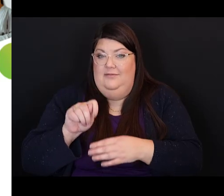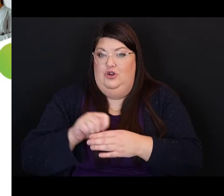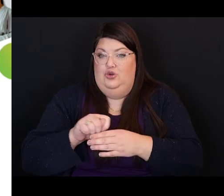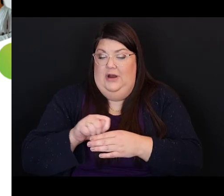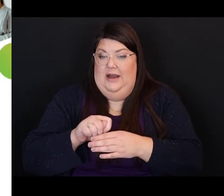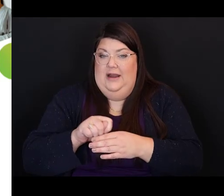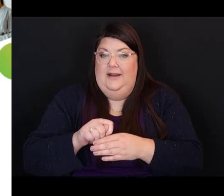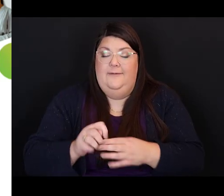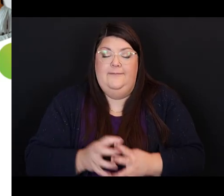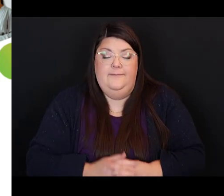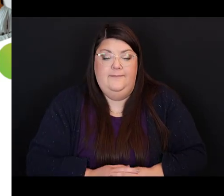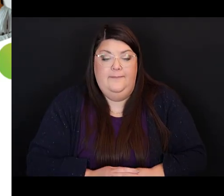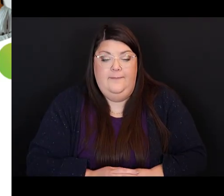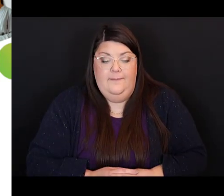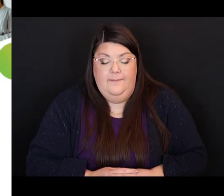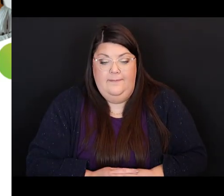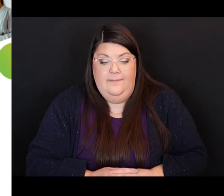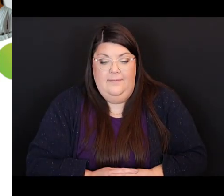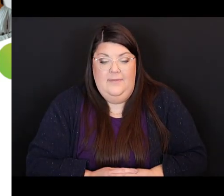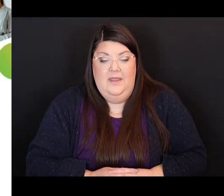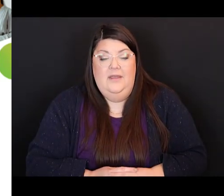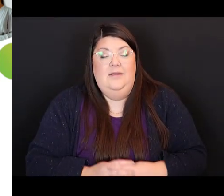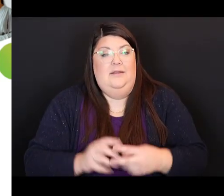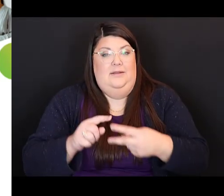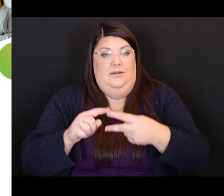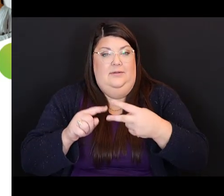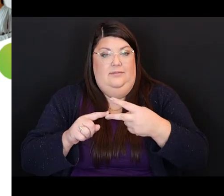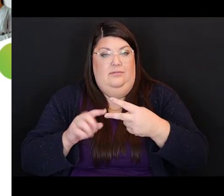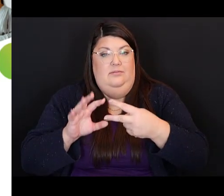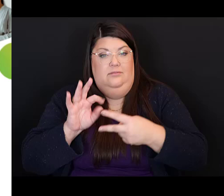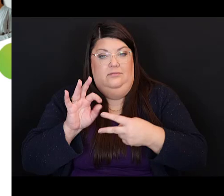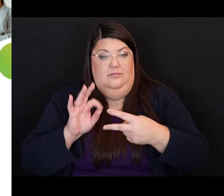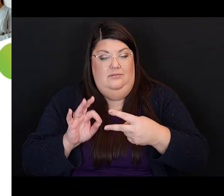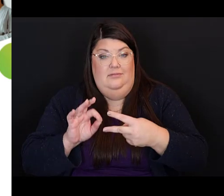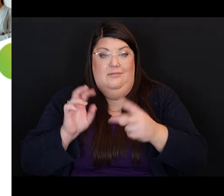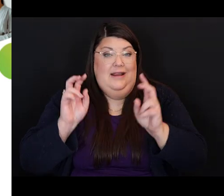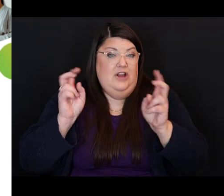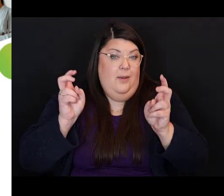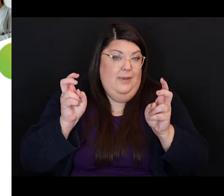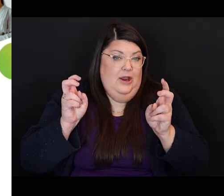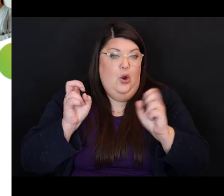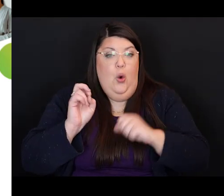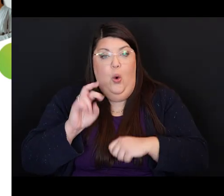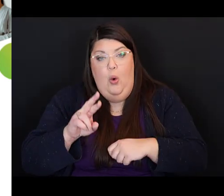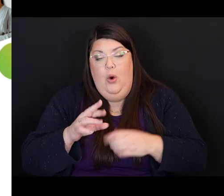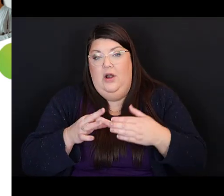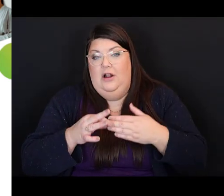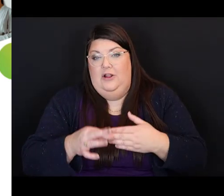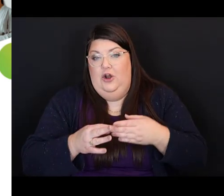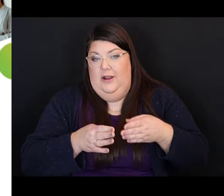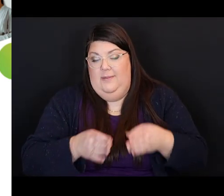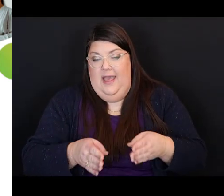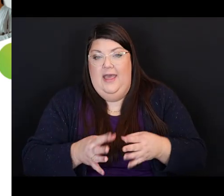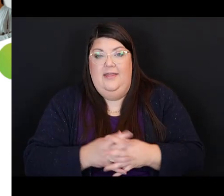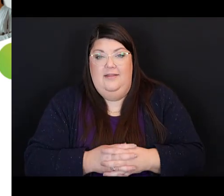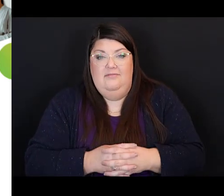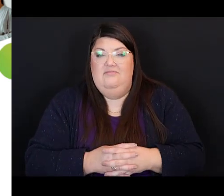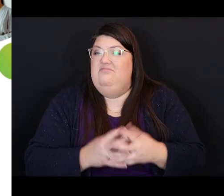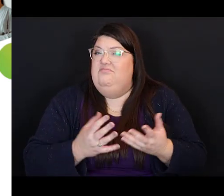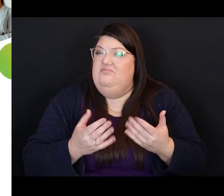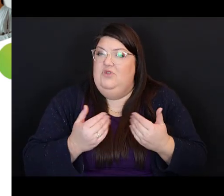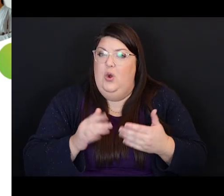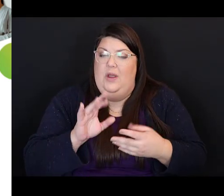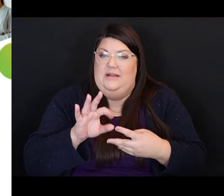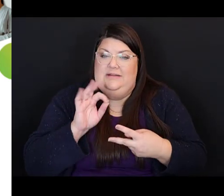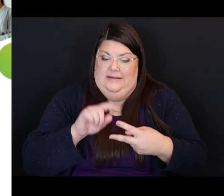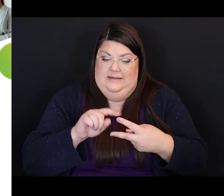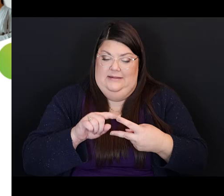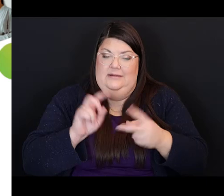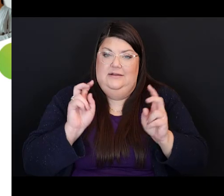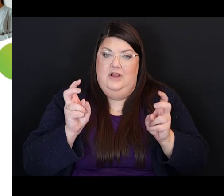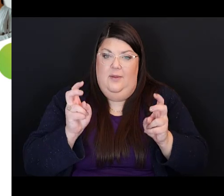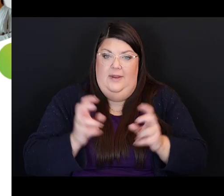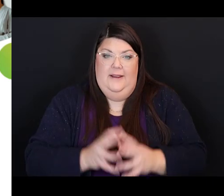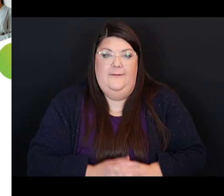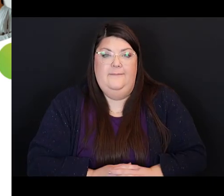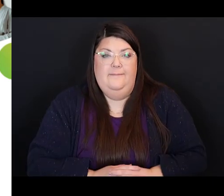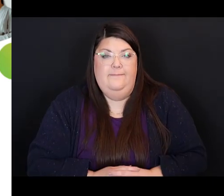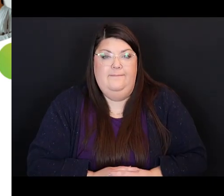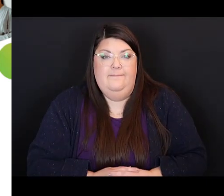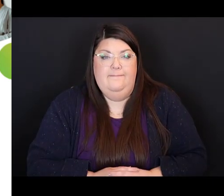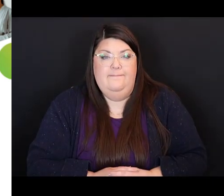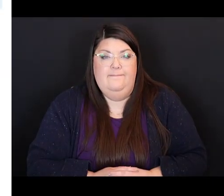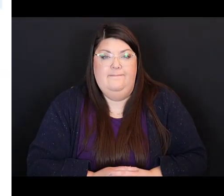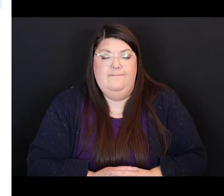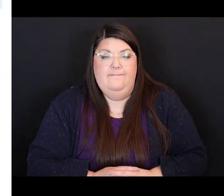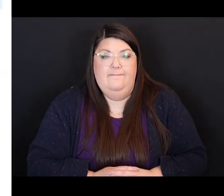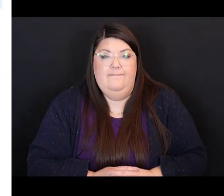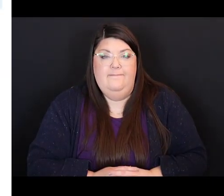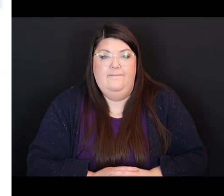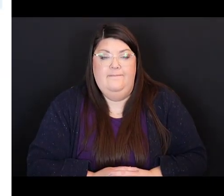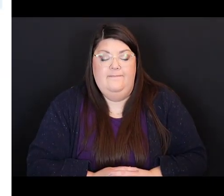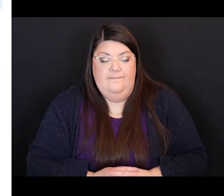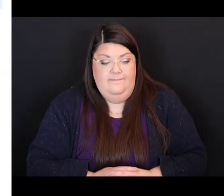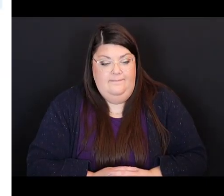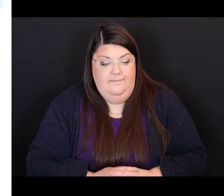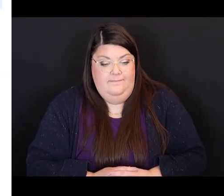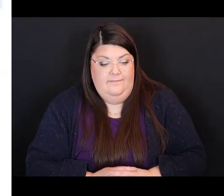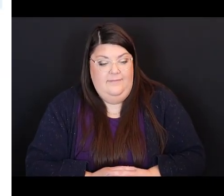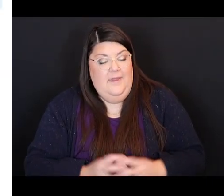the landing page. It splits training by topic or by learning path so let's go by topic first.